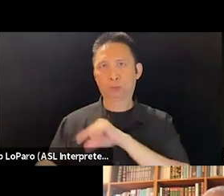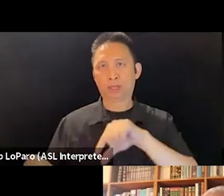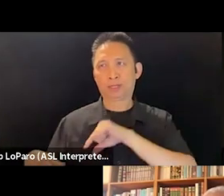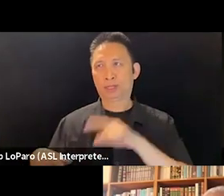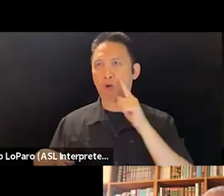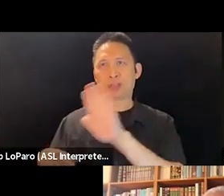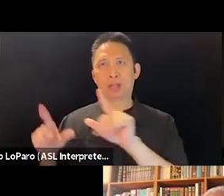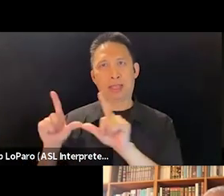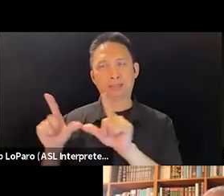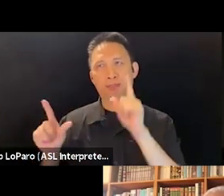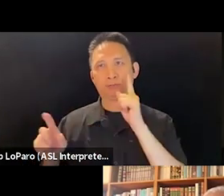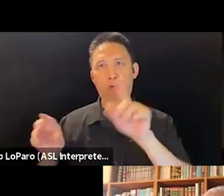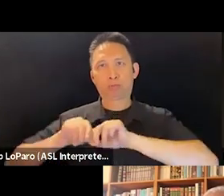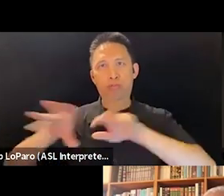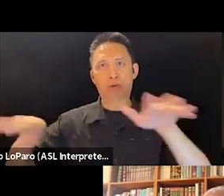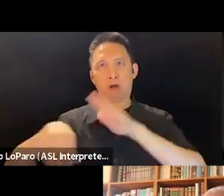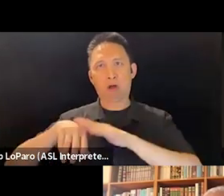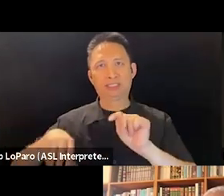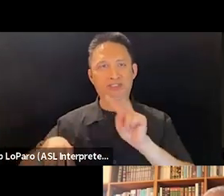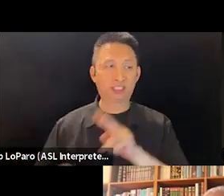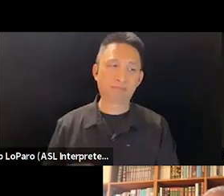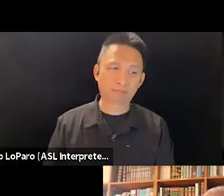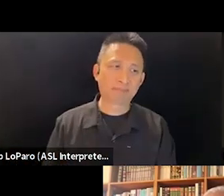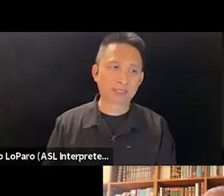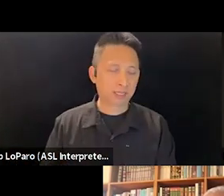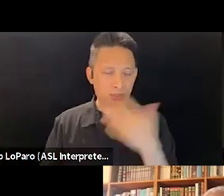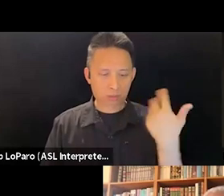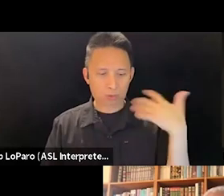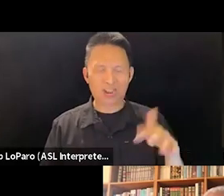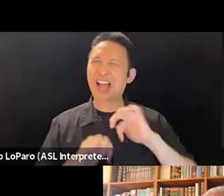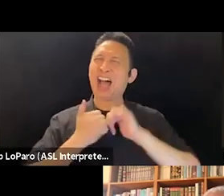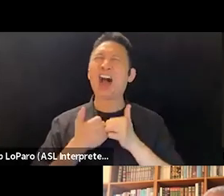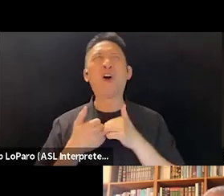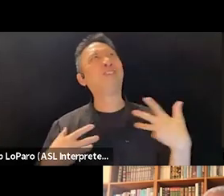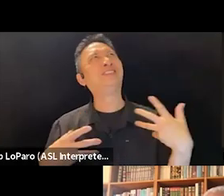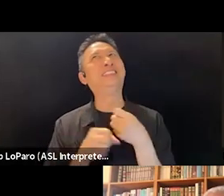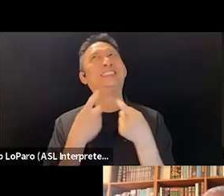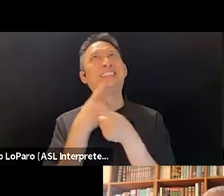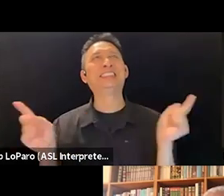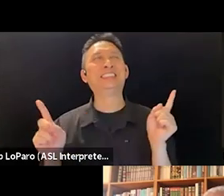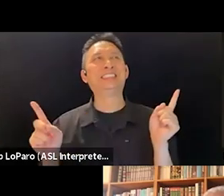So it's, oh I dunno how to say it really, it's like throwing yourself into the matrix.